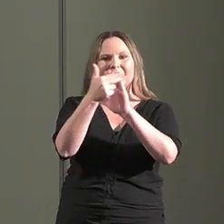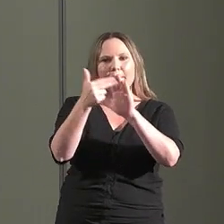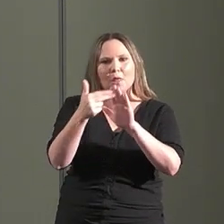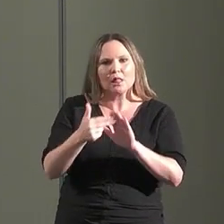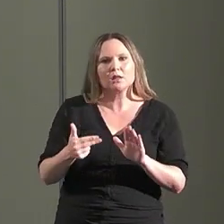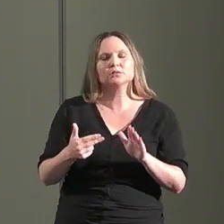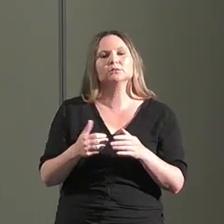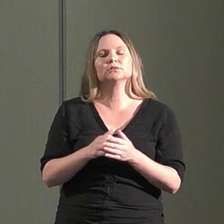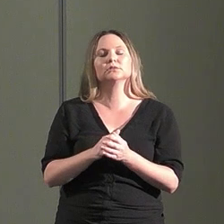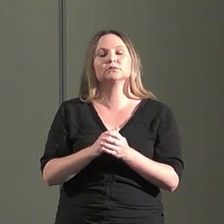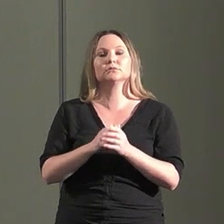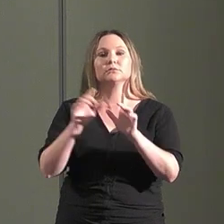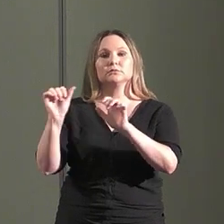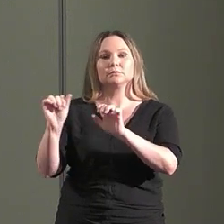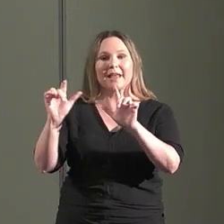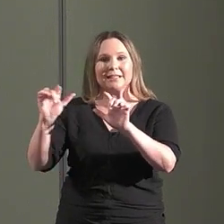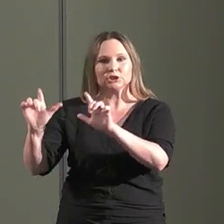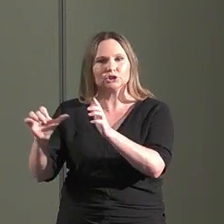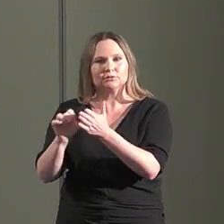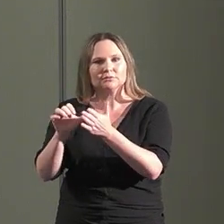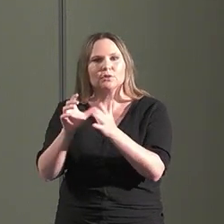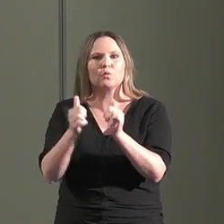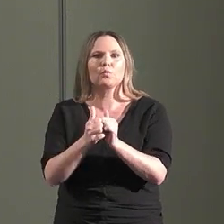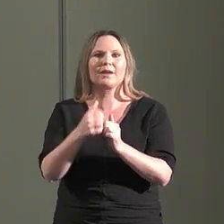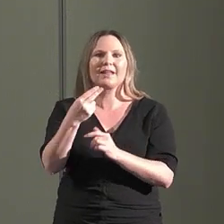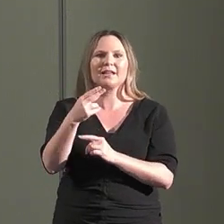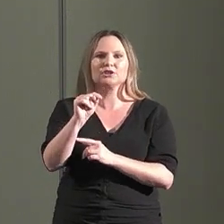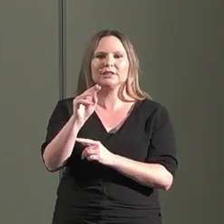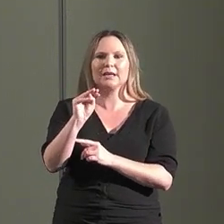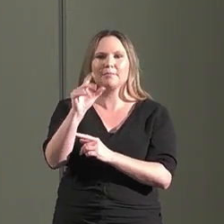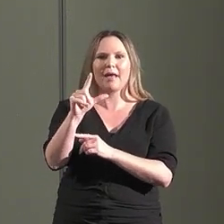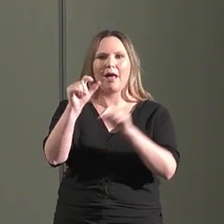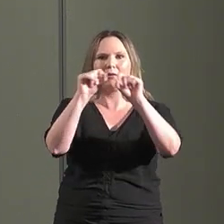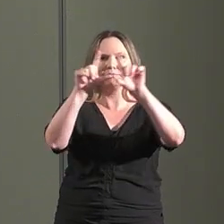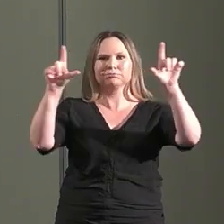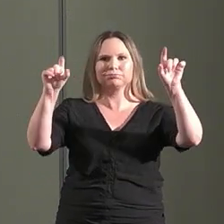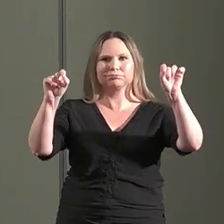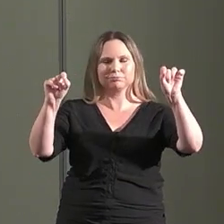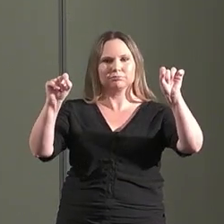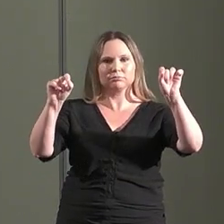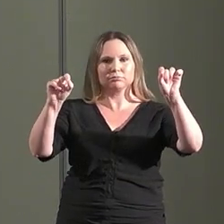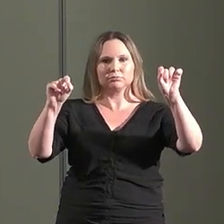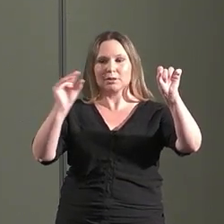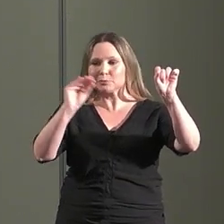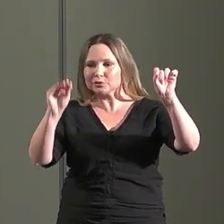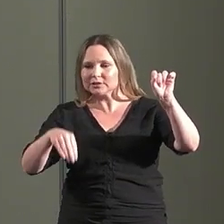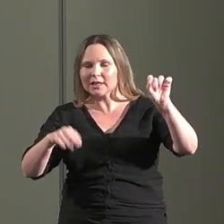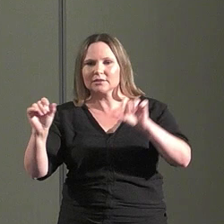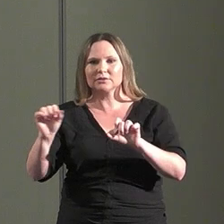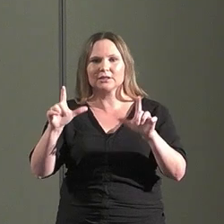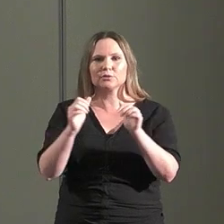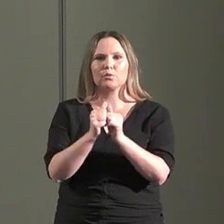pages at an institution with HTML headings and percentage of pages with lang attribute